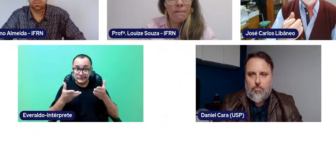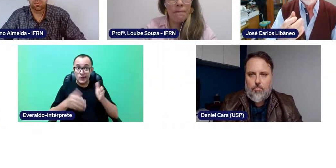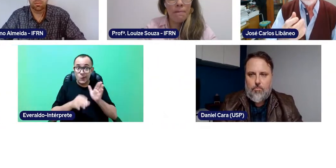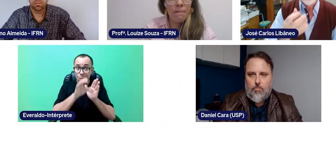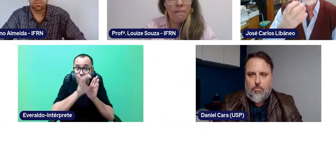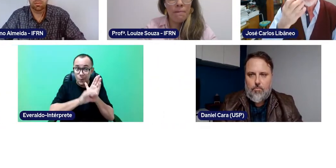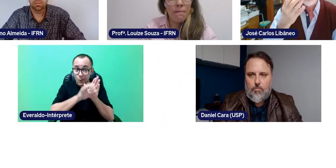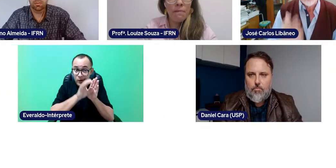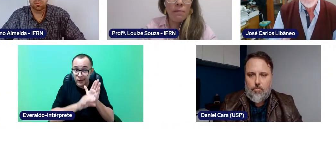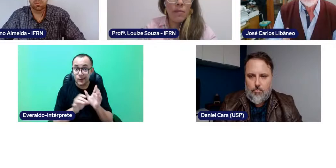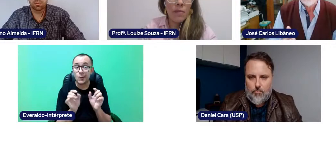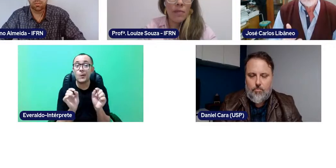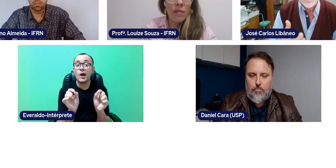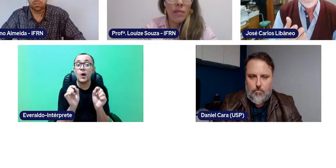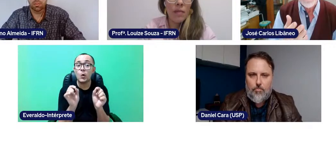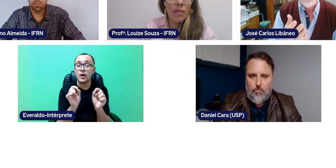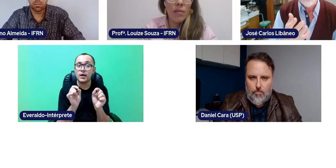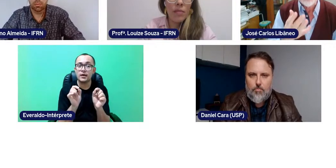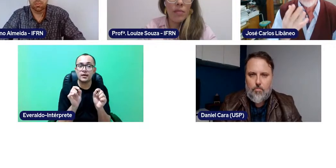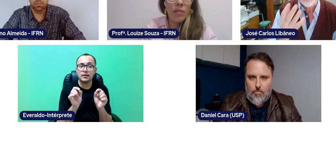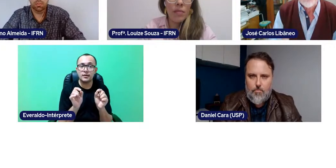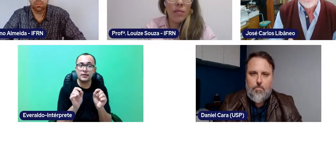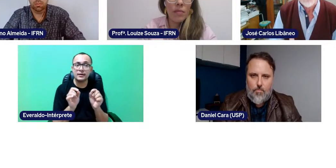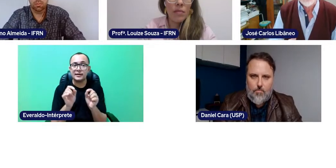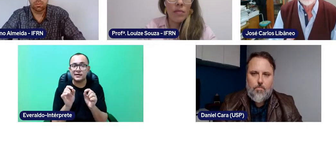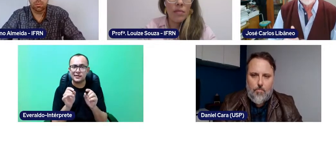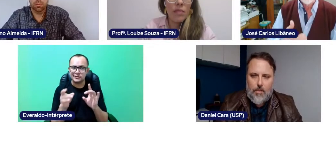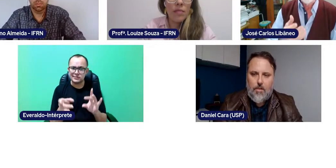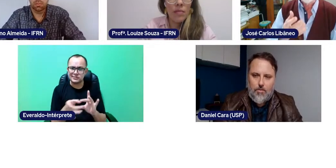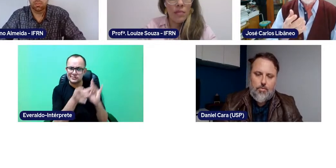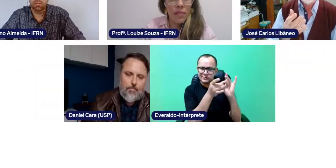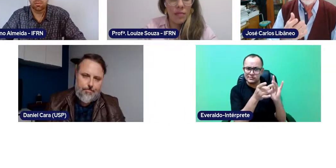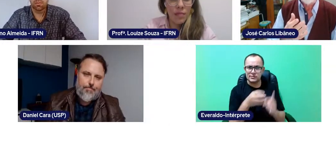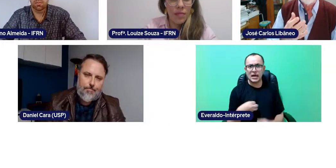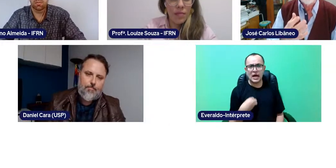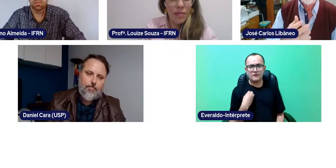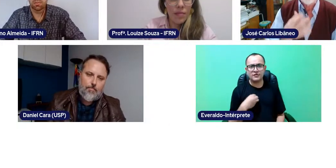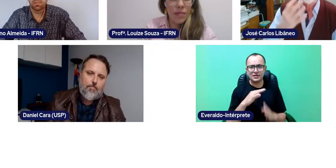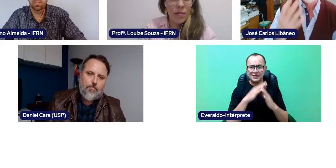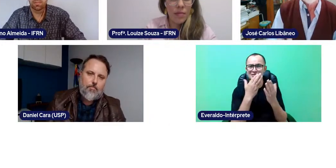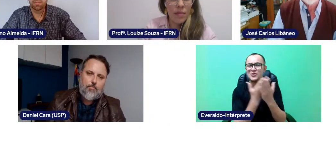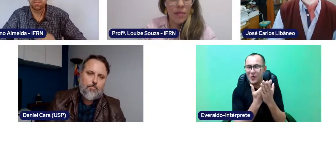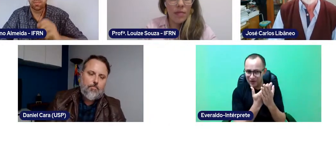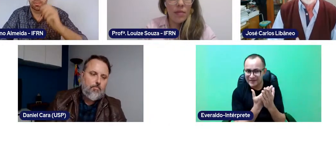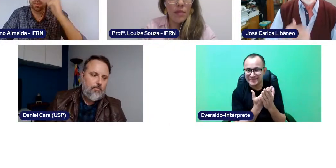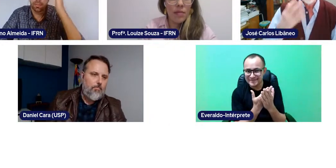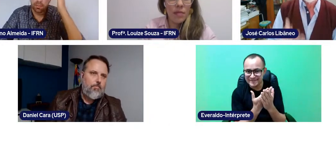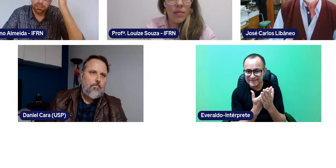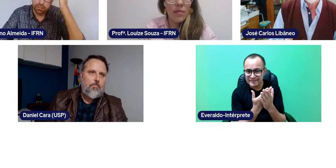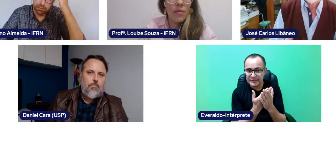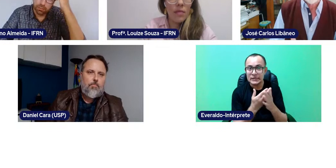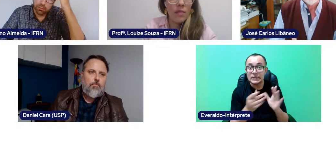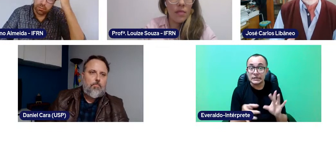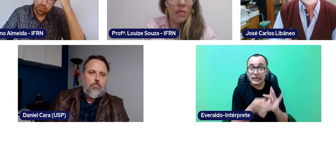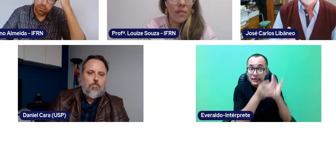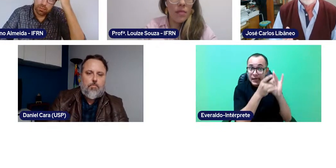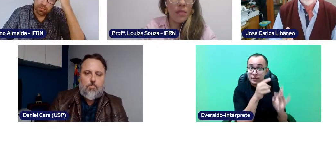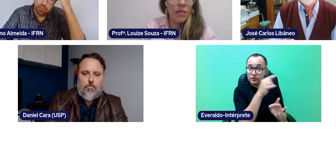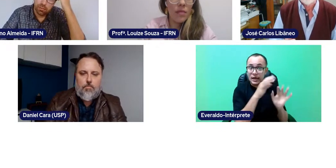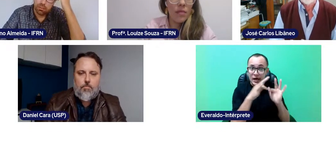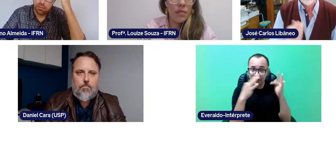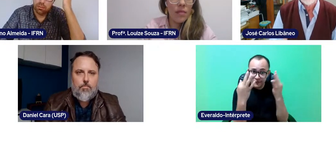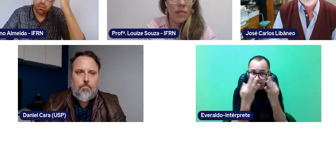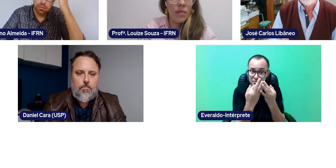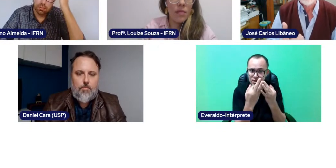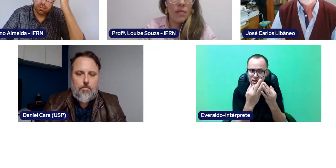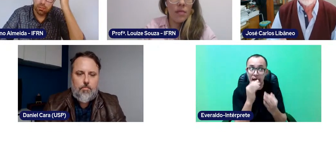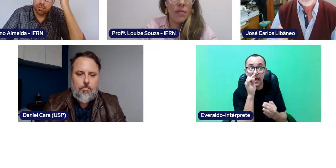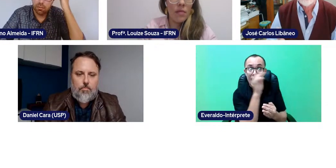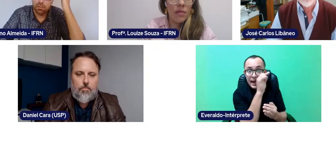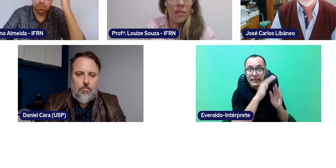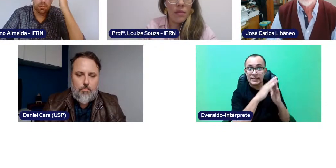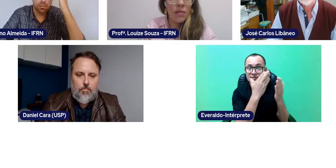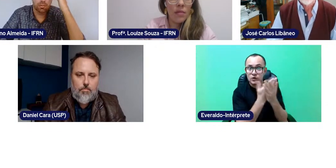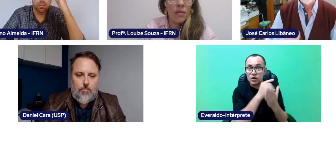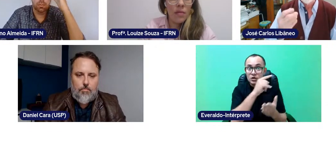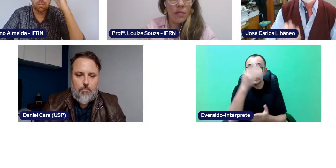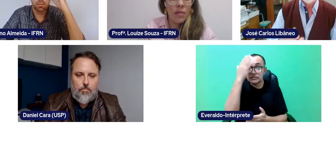that is related to school's life, to the life of the families. It is in school that we get to know who is the student that learns,